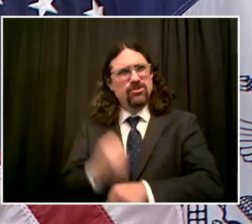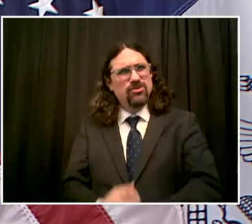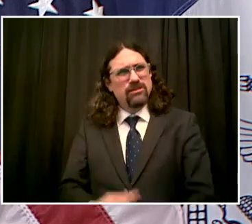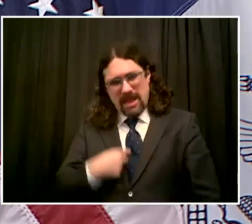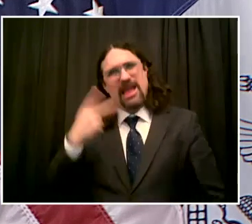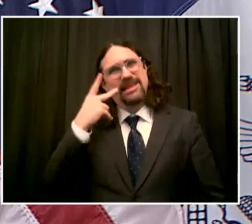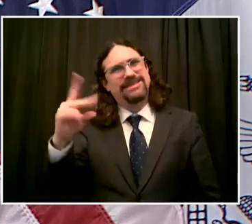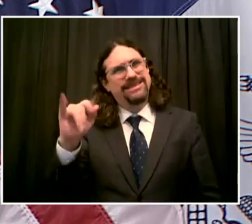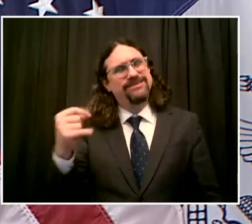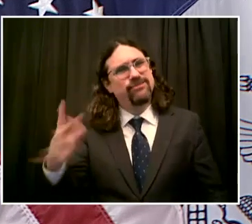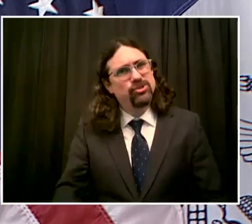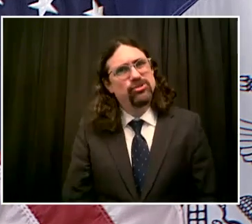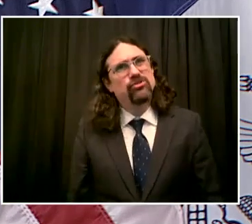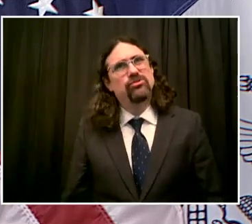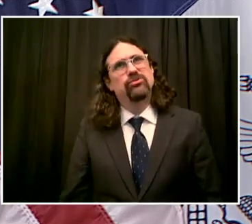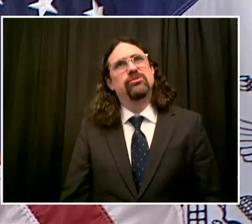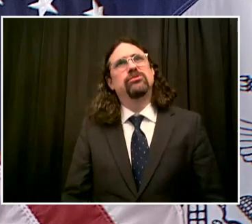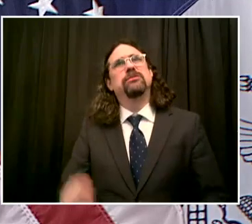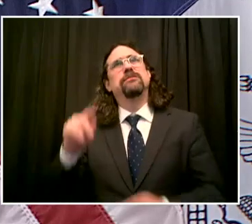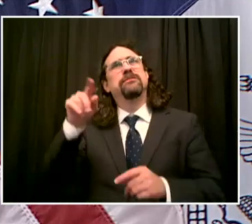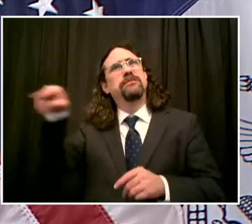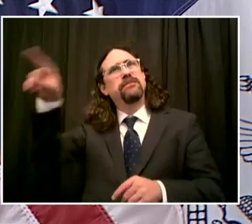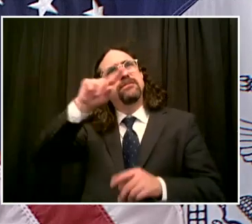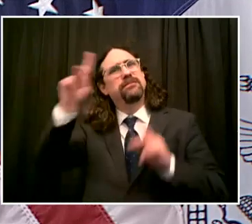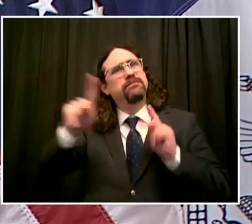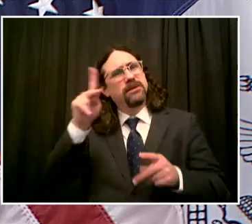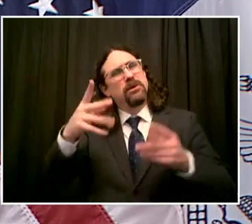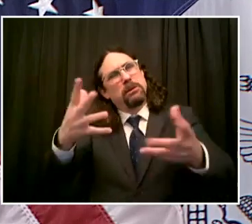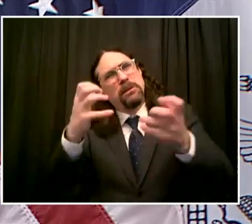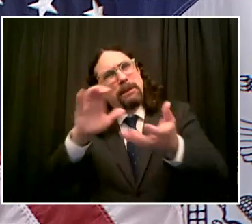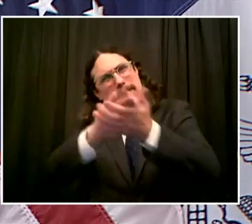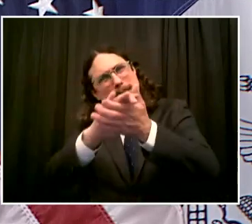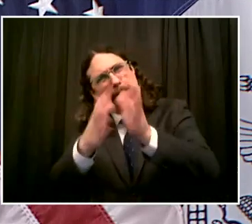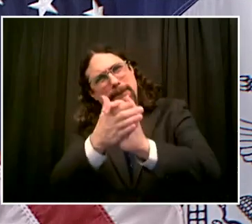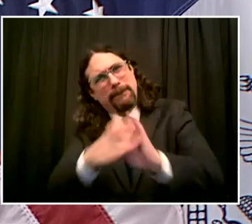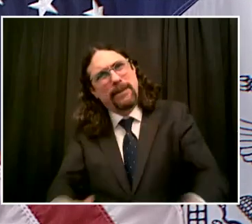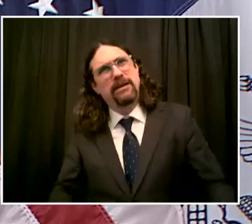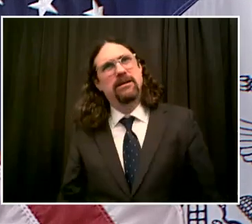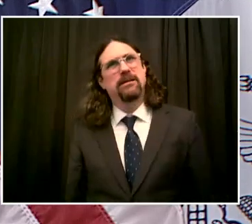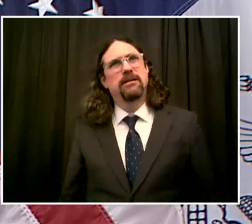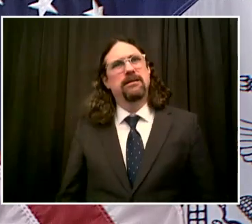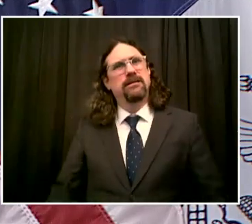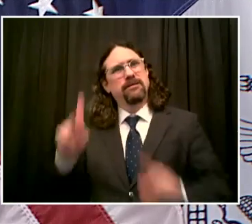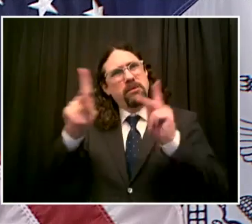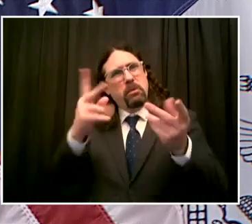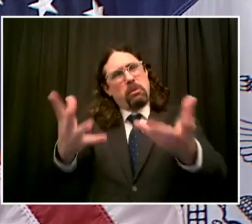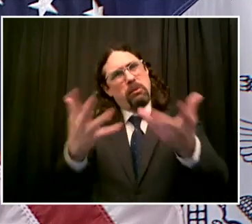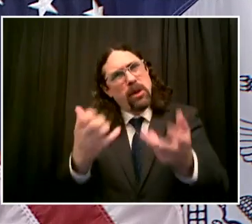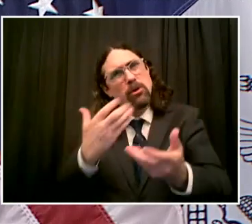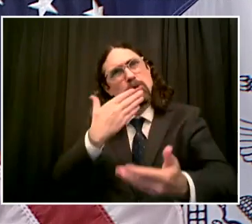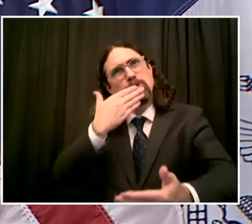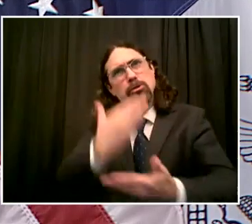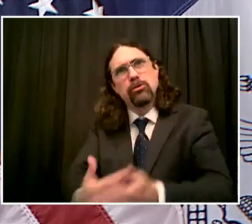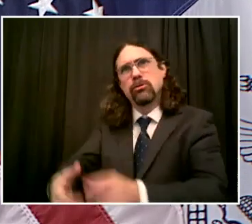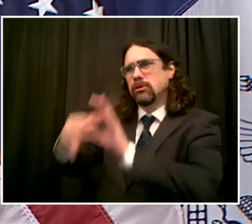HAVE. AND I KNOW PEOPLE WANT PEA.CE DAN IK NOW THAT THEY WILL WANT A CONSTRUCTIVE RELATIONSHIP WITH THE POC